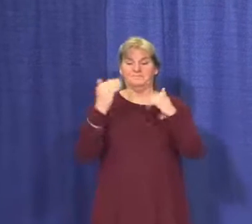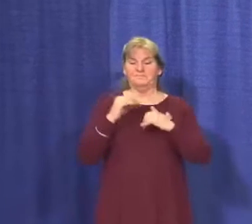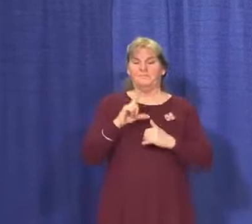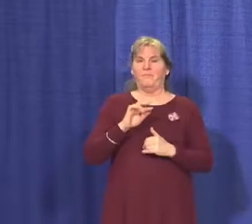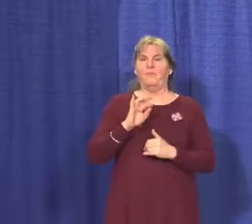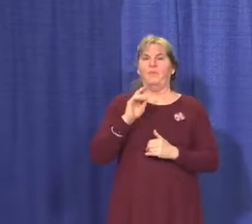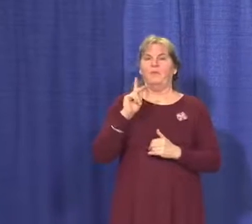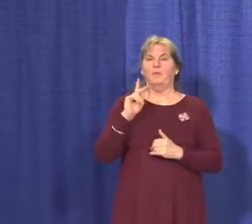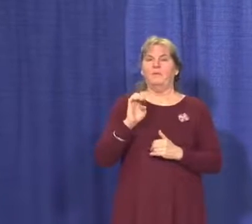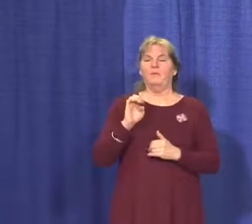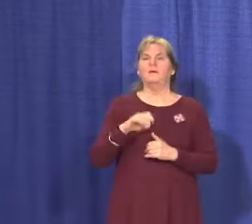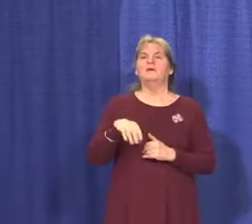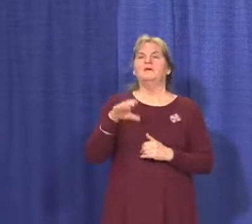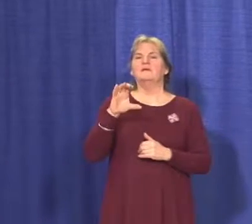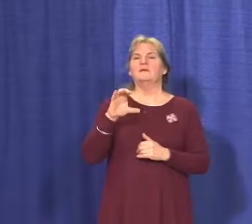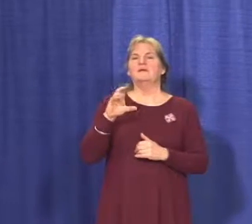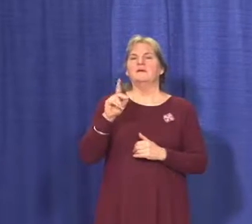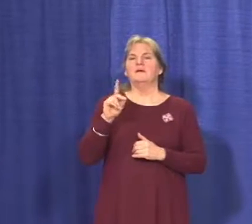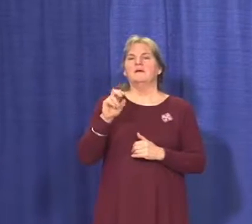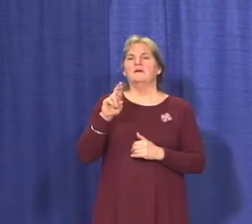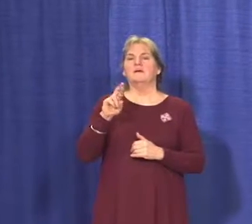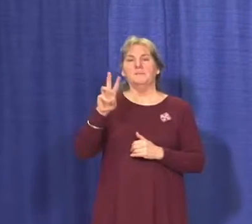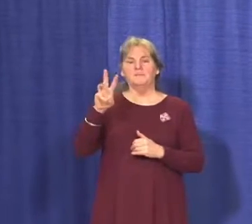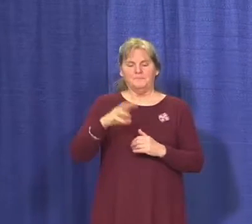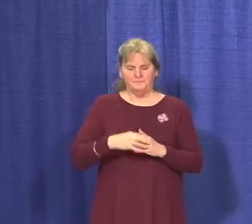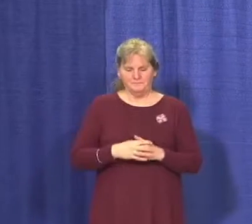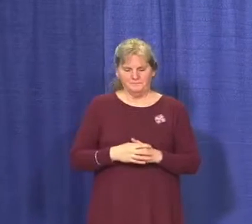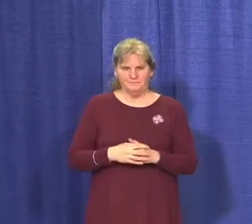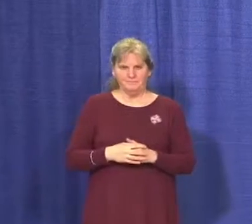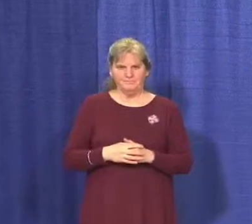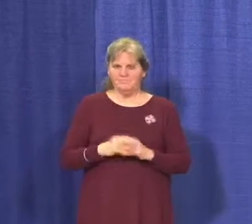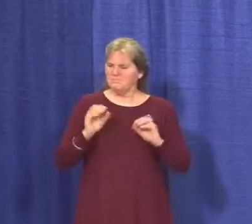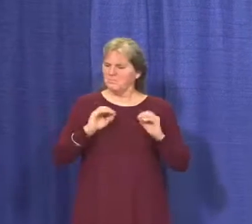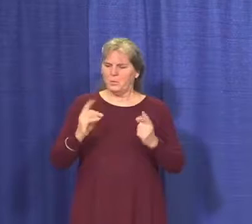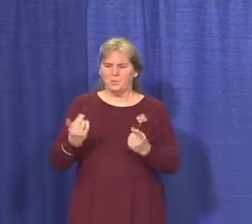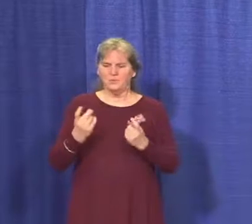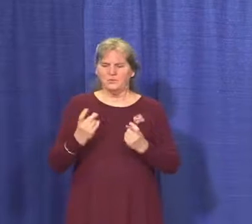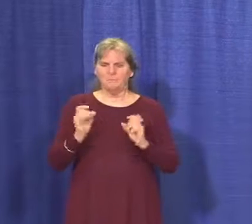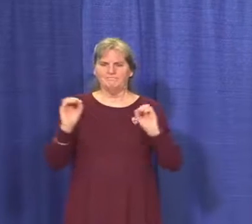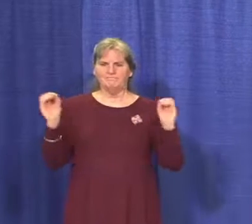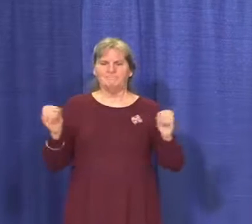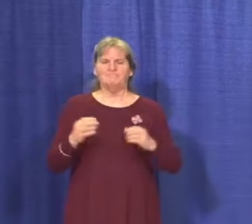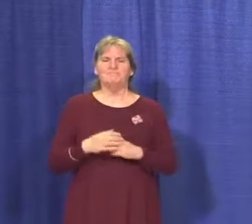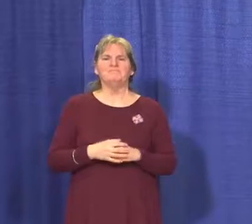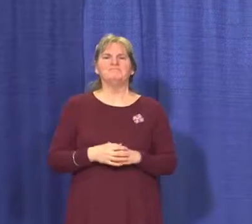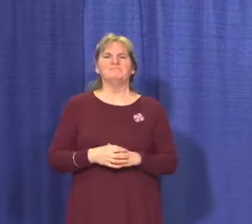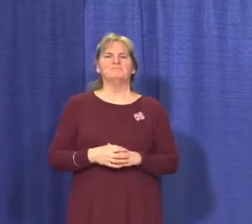We will now go to Luke, CKRW. Reporter: No questions from me, thank you.